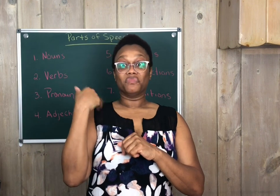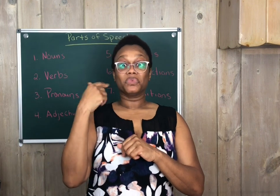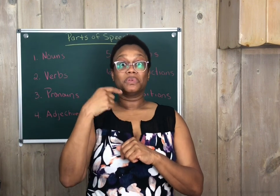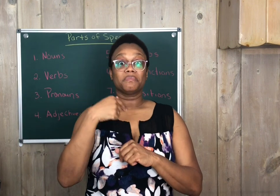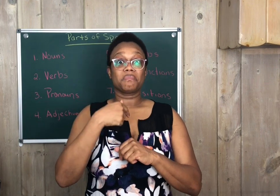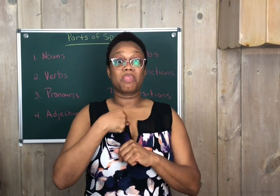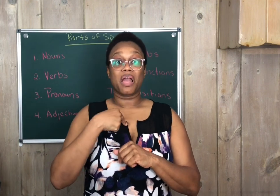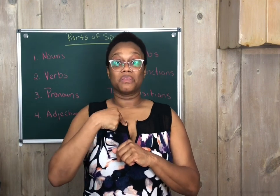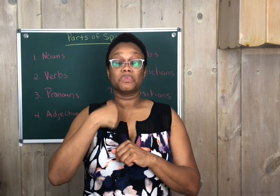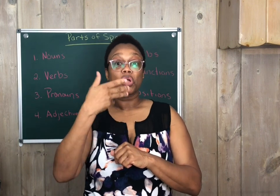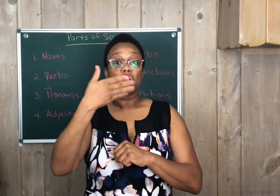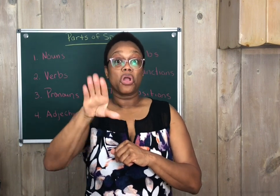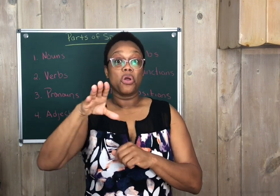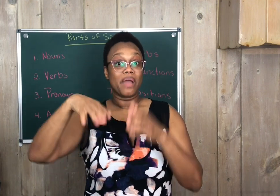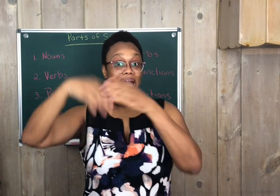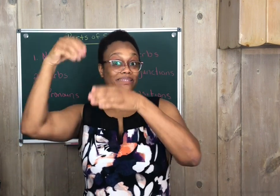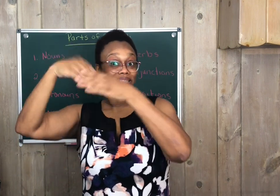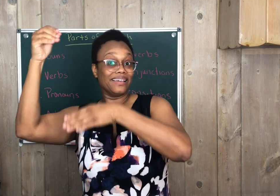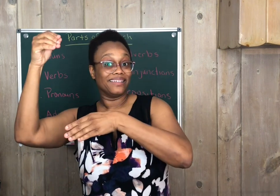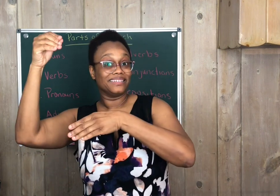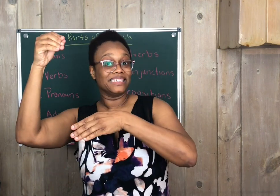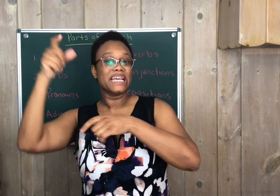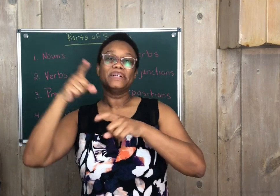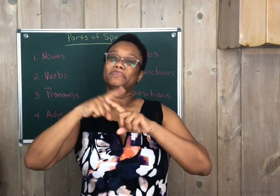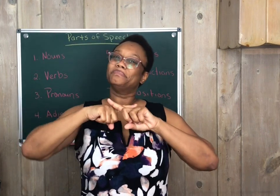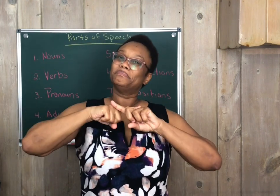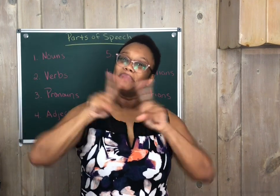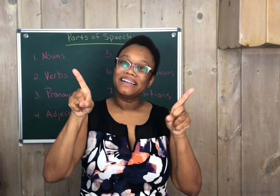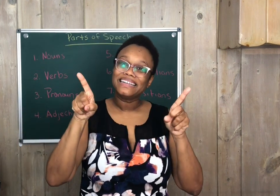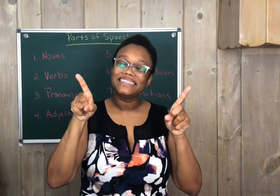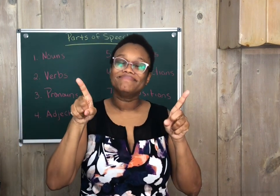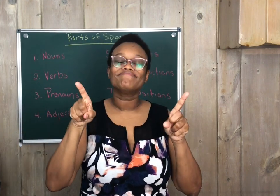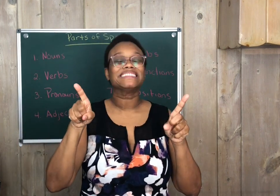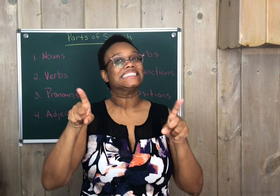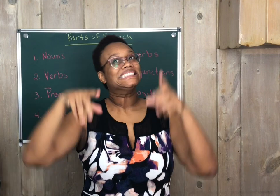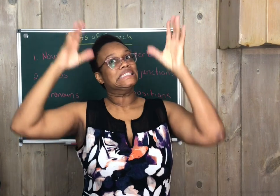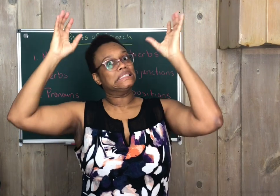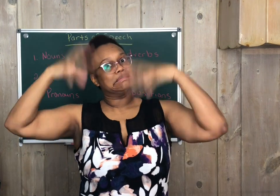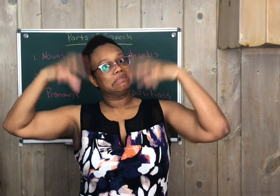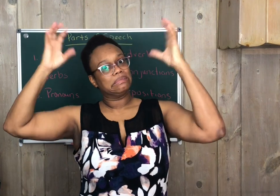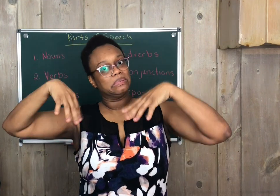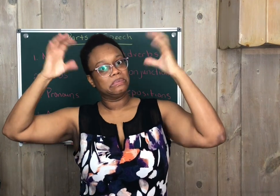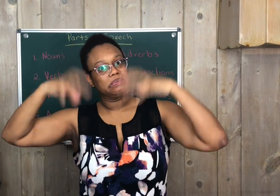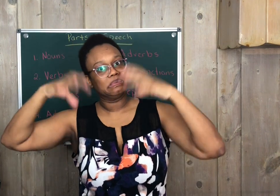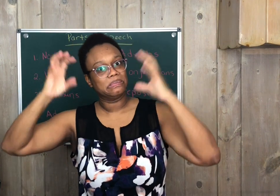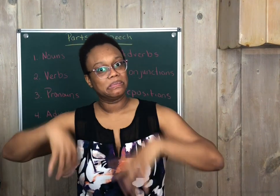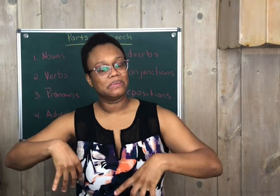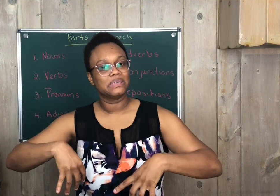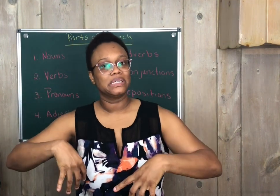Before I was going to go outside, but it's really raining